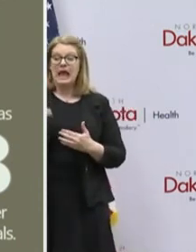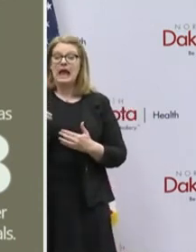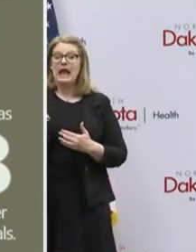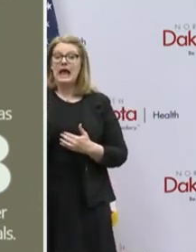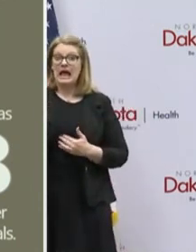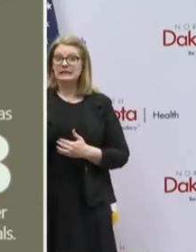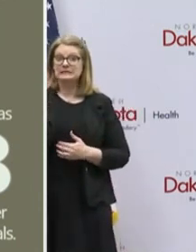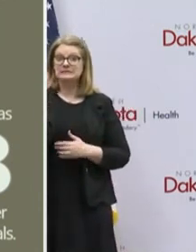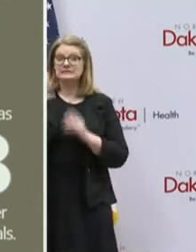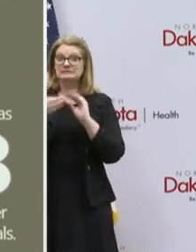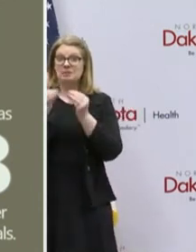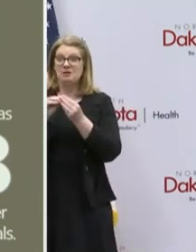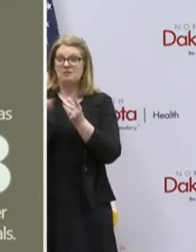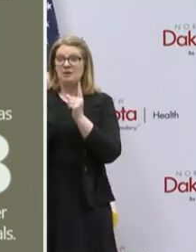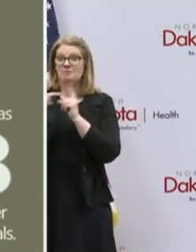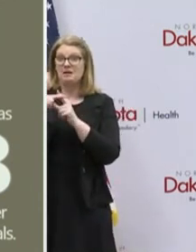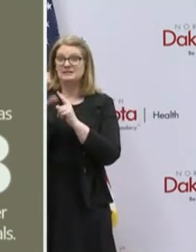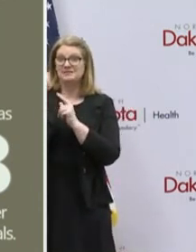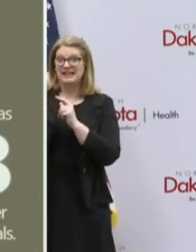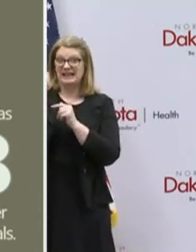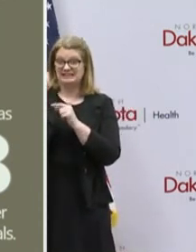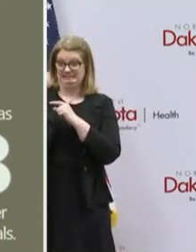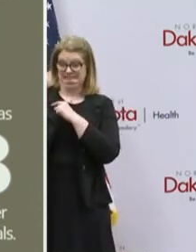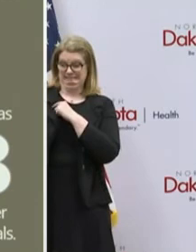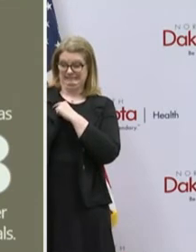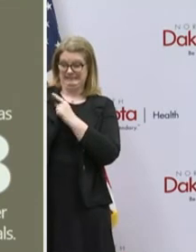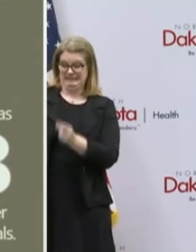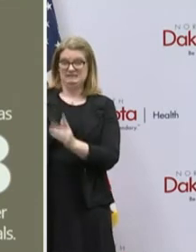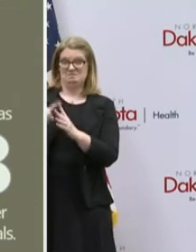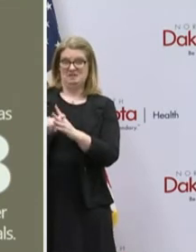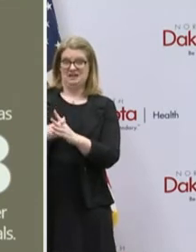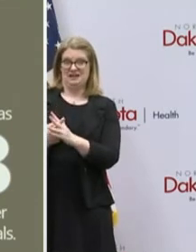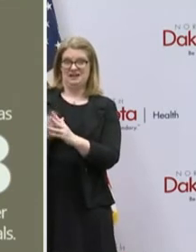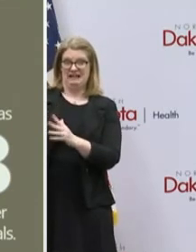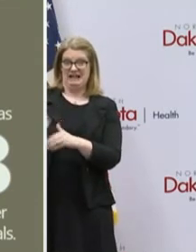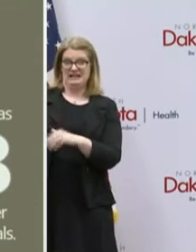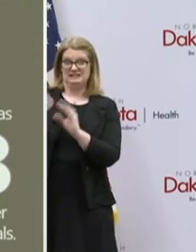NOW, WHERE NOT ONLY DID WE HAVE THE HIGHEST SINGLE POSITIVE RATE